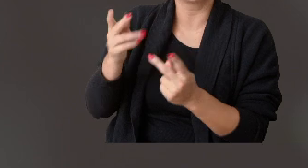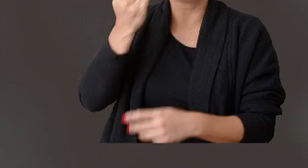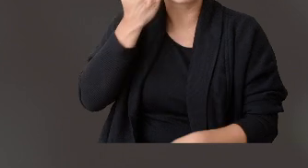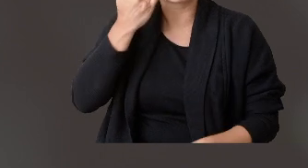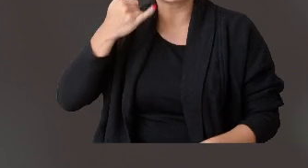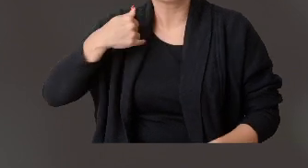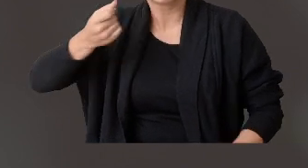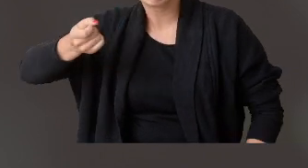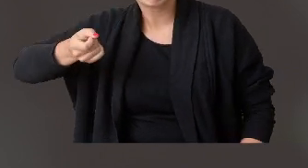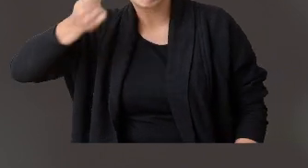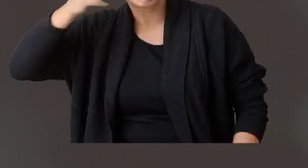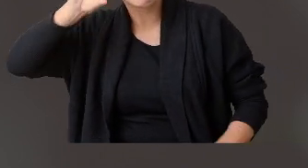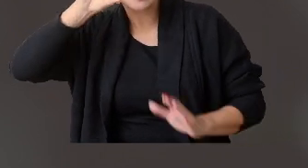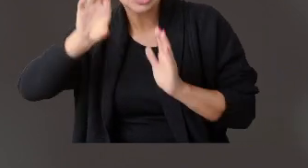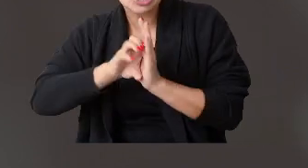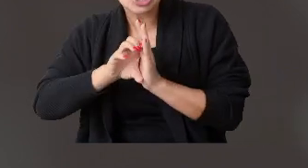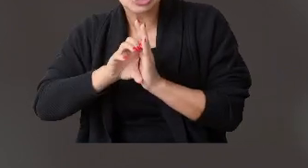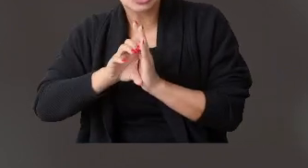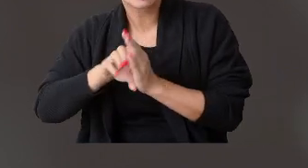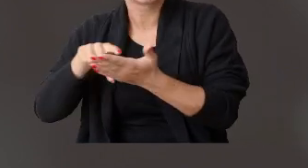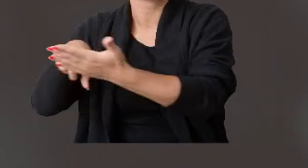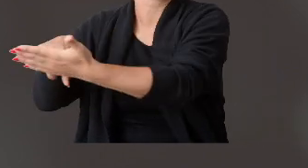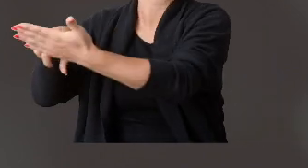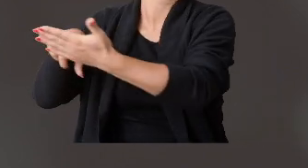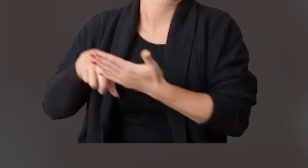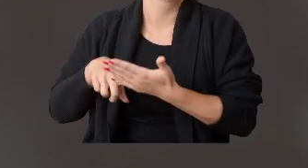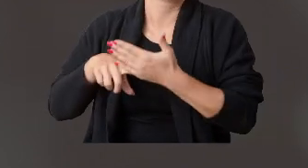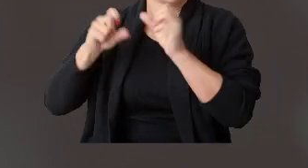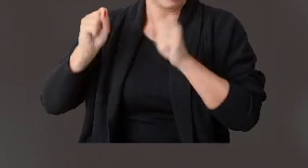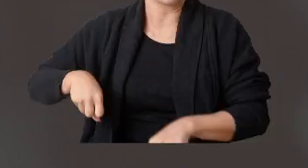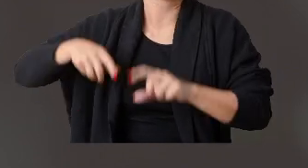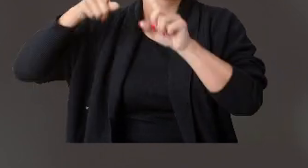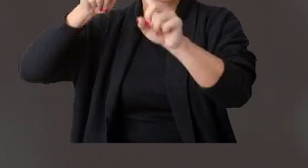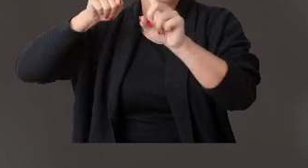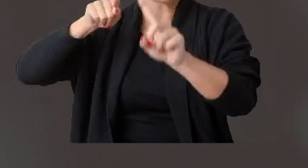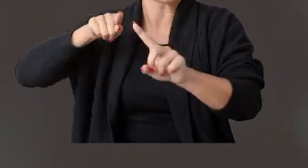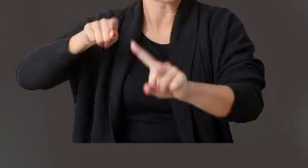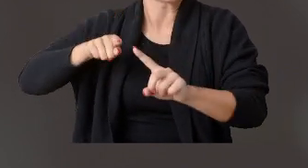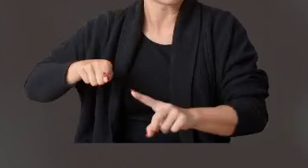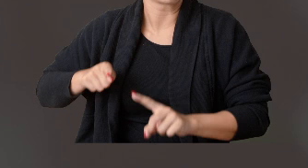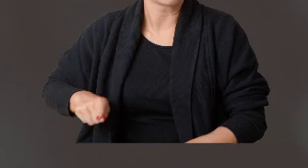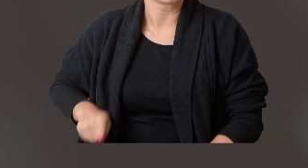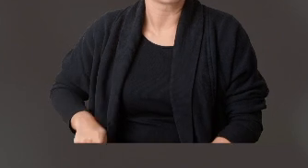that picture, who doesn't want to understand what is happening, then it will give you that bulleted